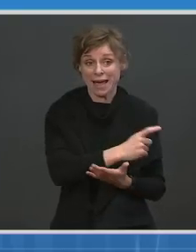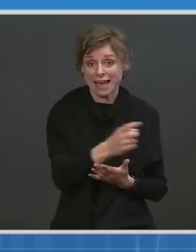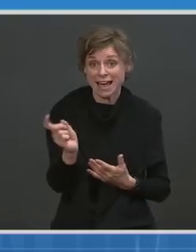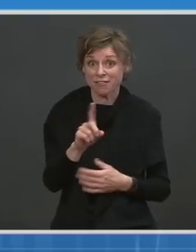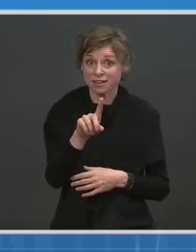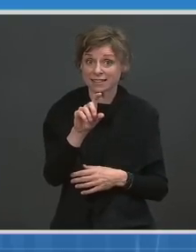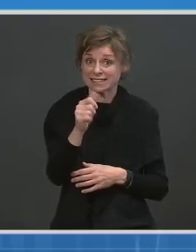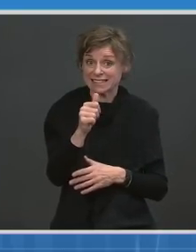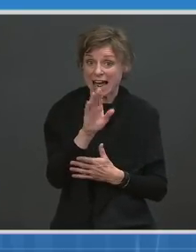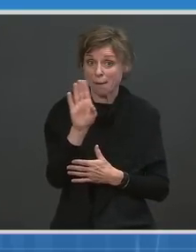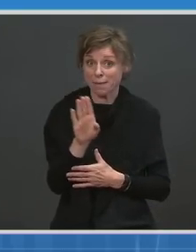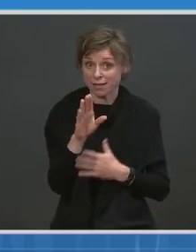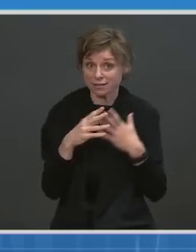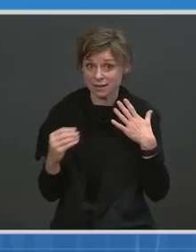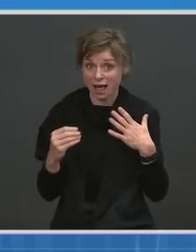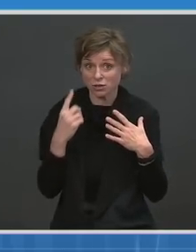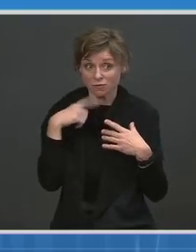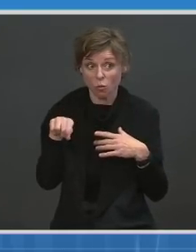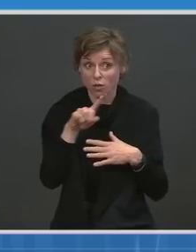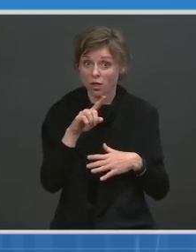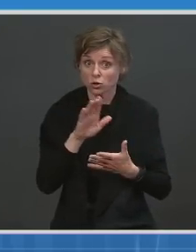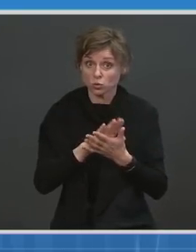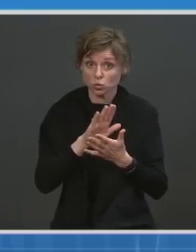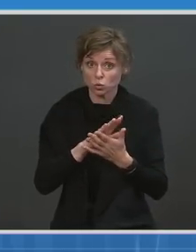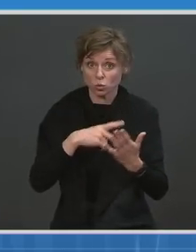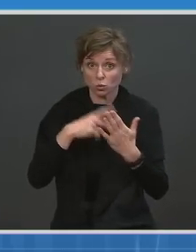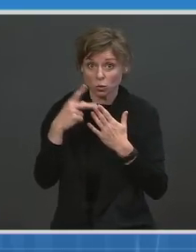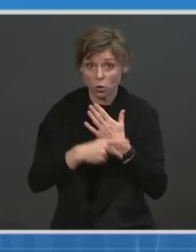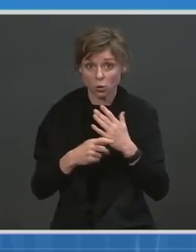to help schools invest in mitigation strategies,